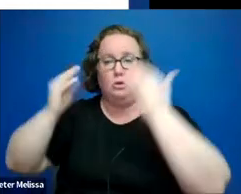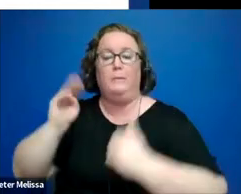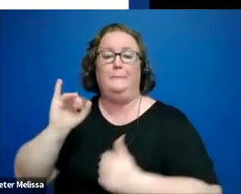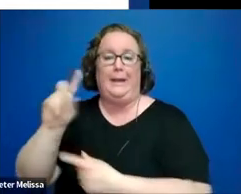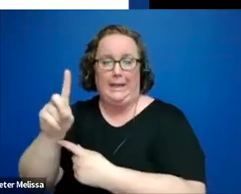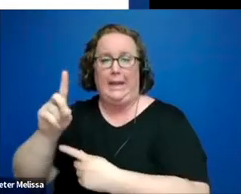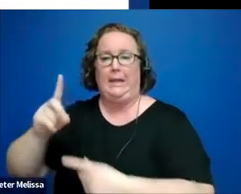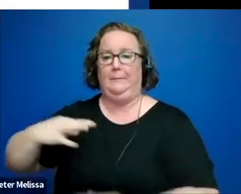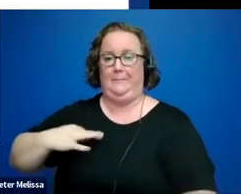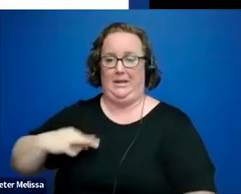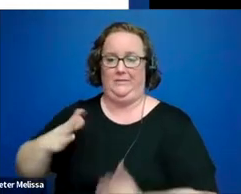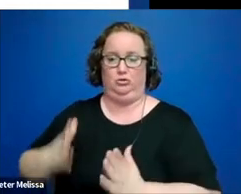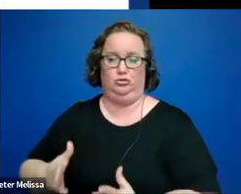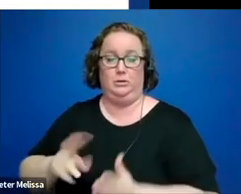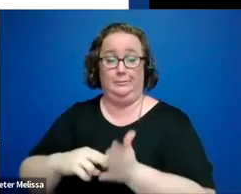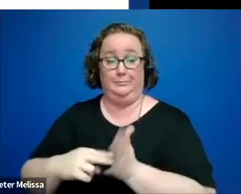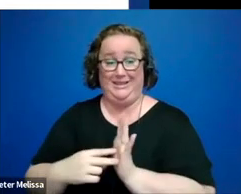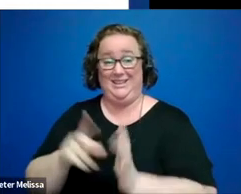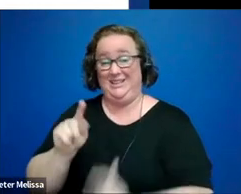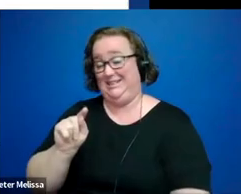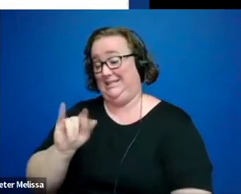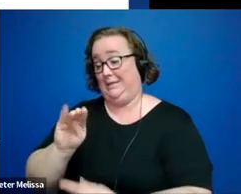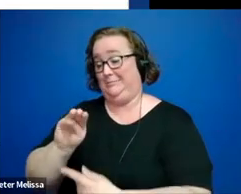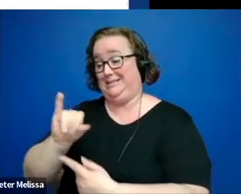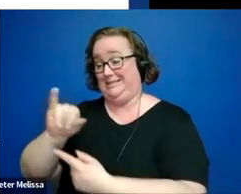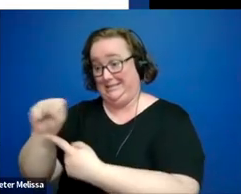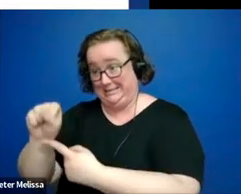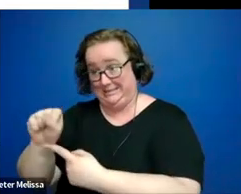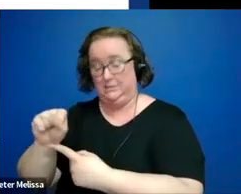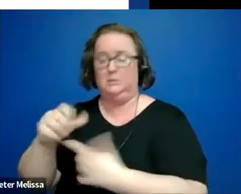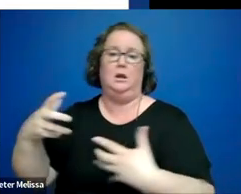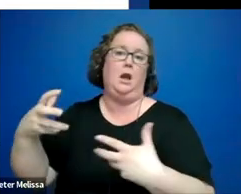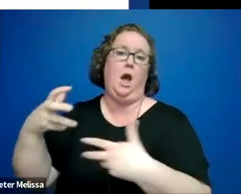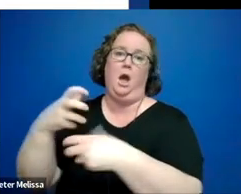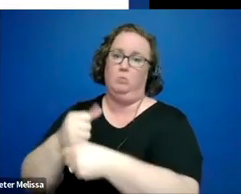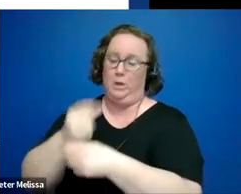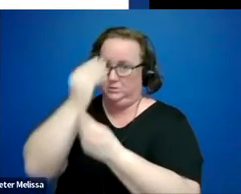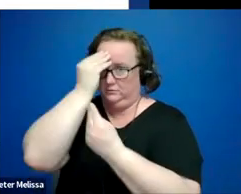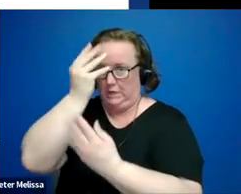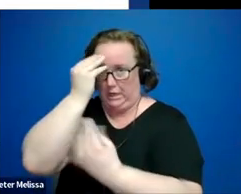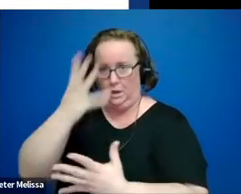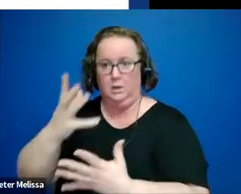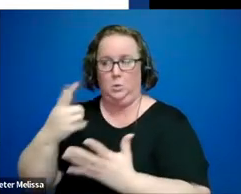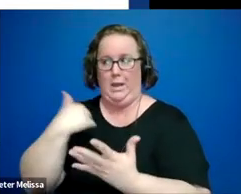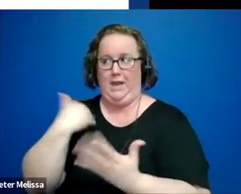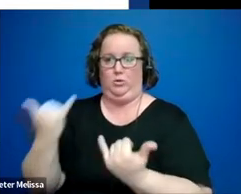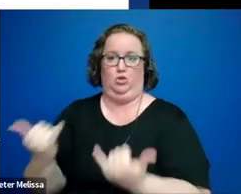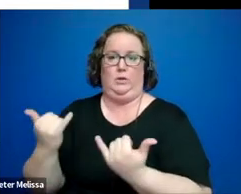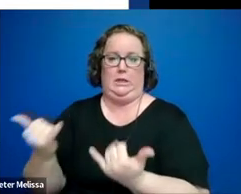And so TMSIS is really the most comprehensive data that we have that currently exists on Medicaid